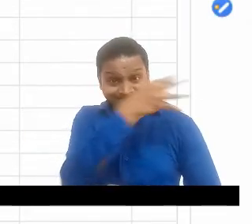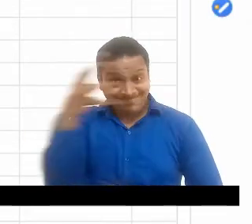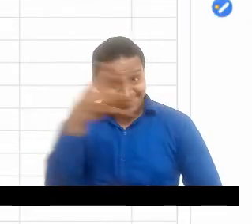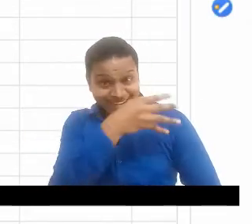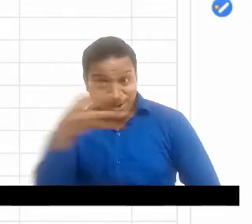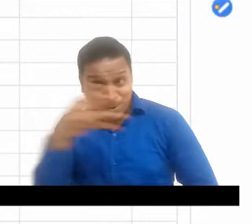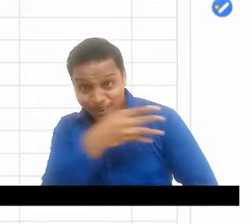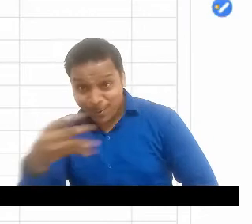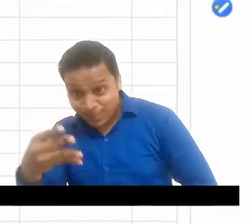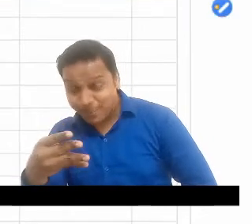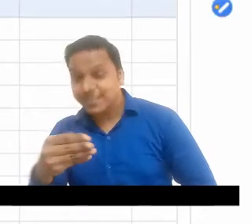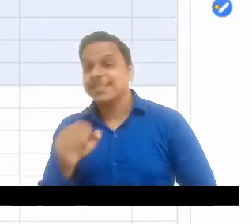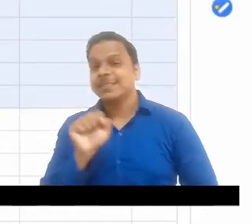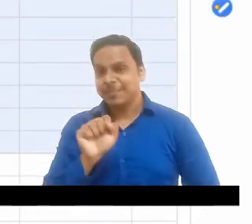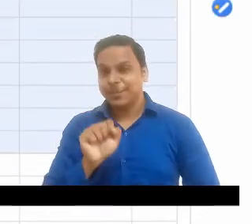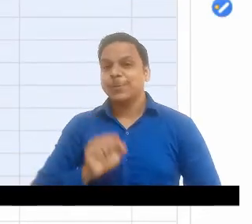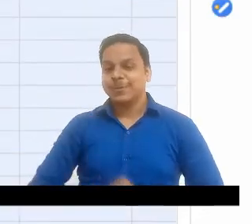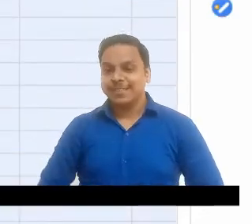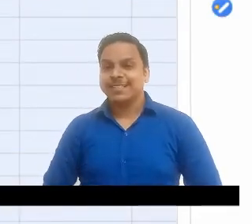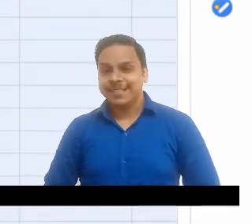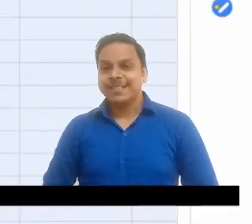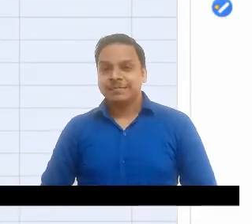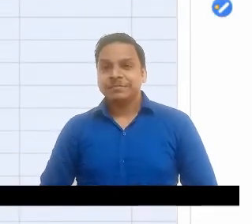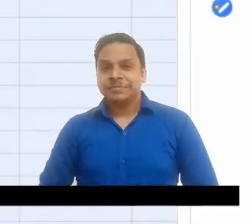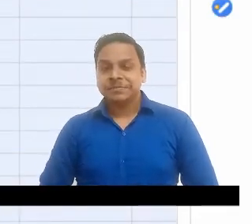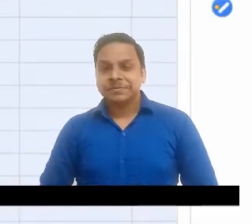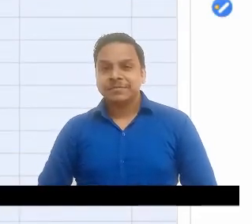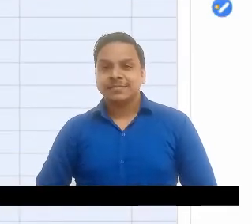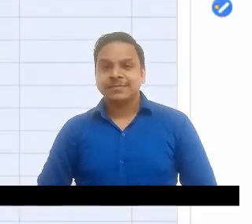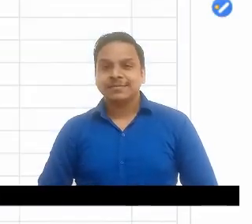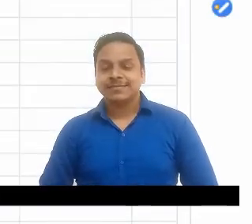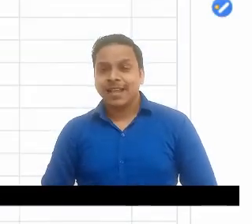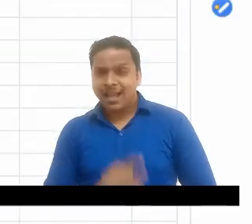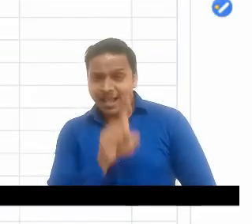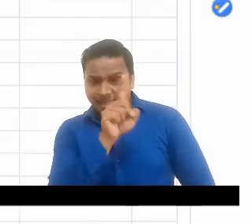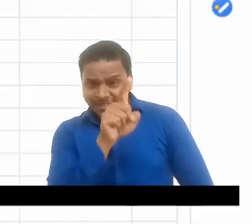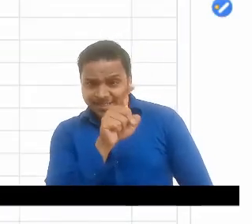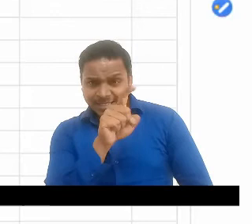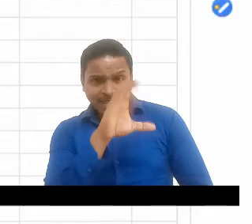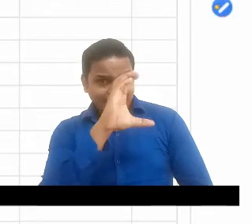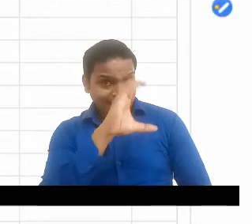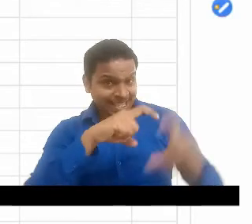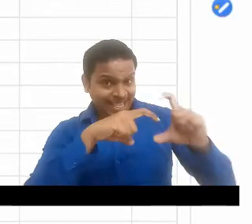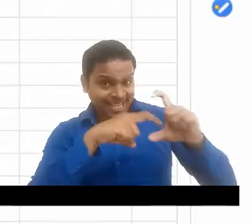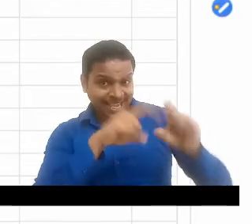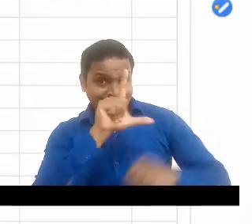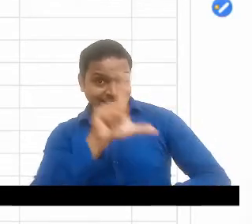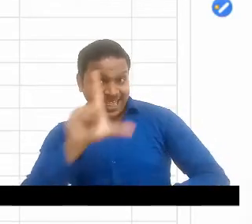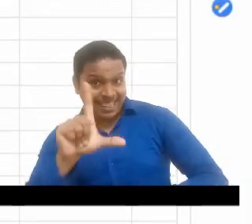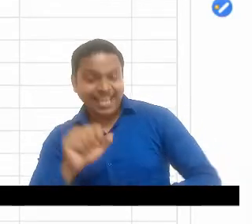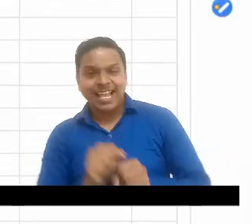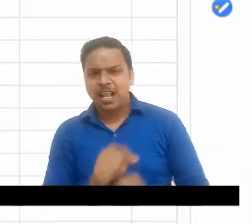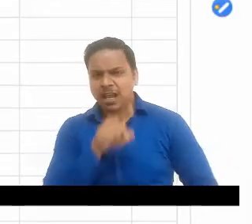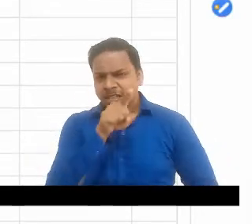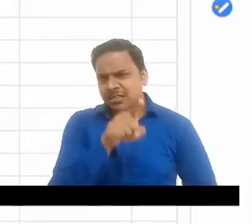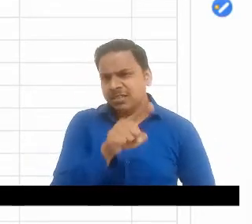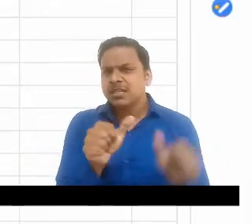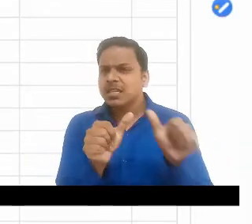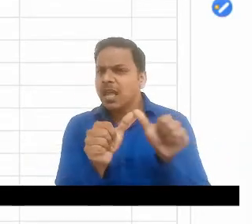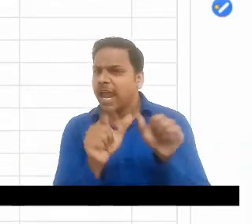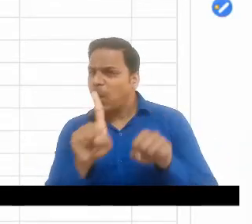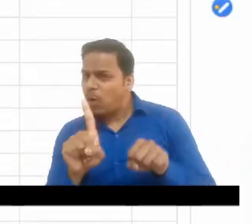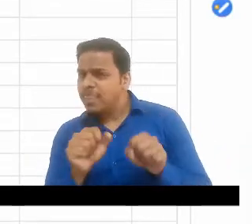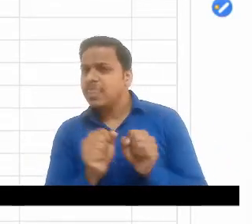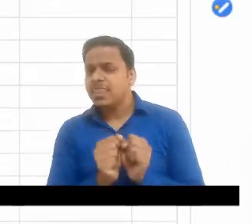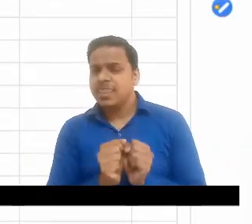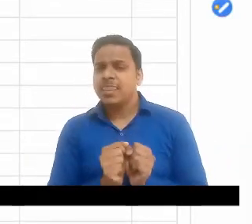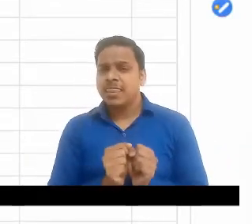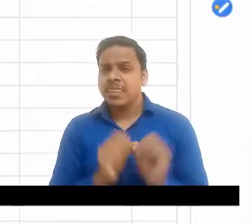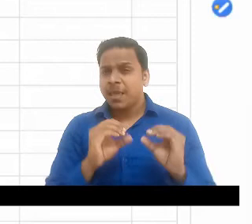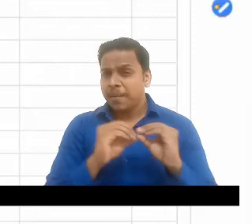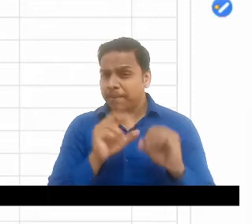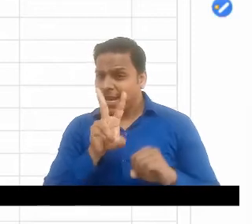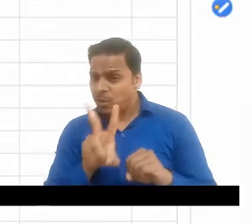And these are all rows right? Yeah and This is a cell, now this cell A1, this is called